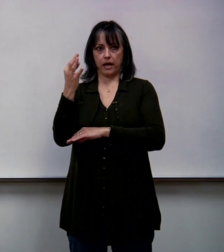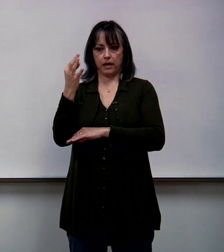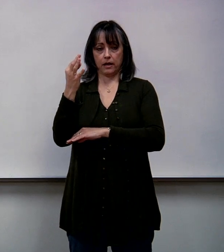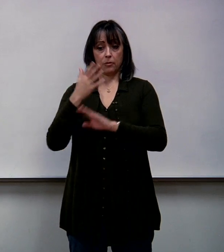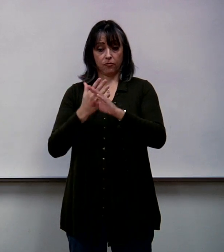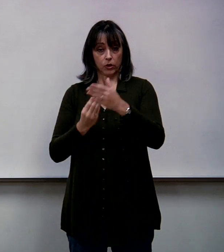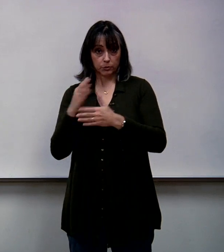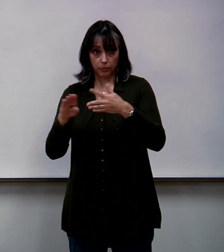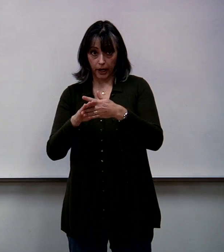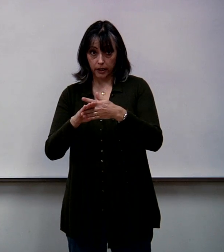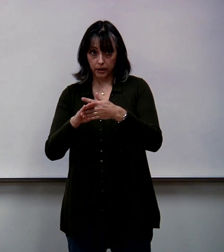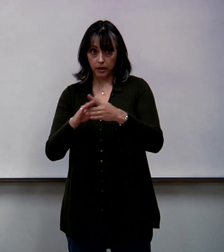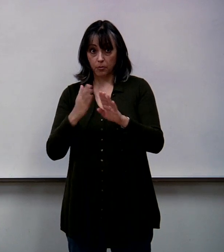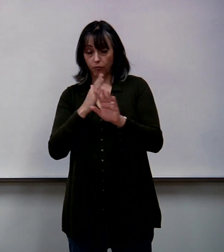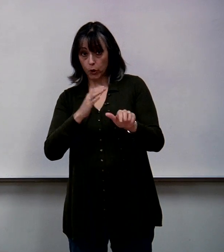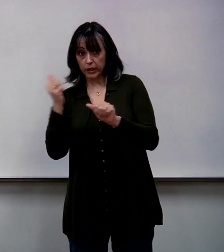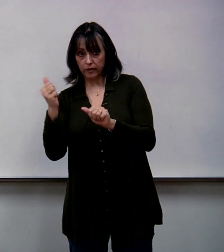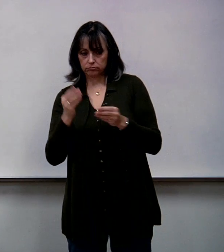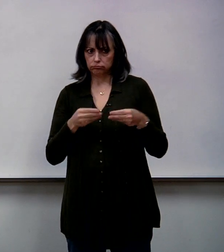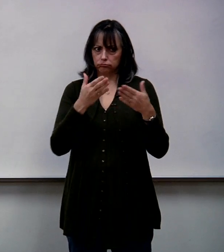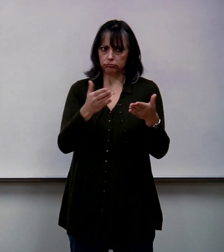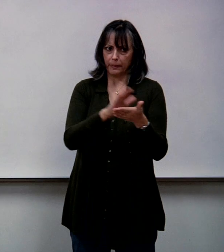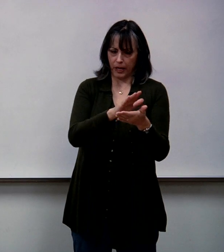you need to drop it off. During spring break, we will be